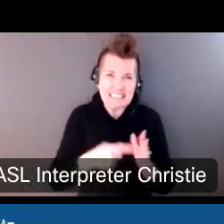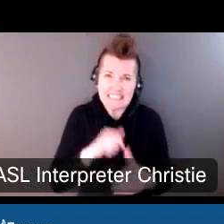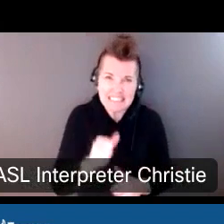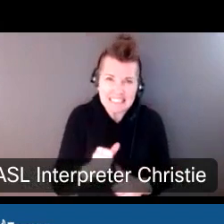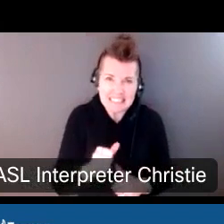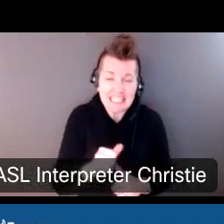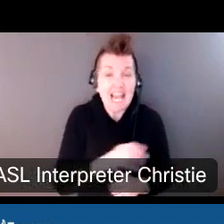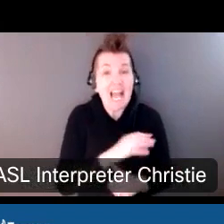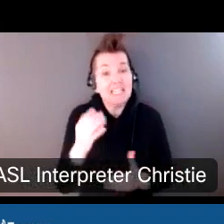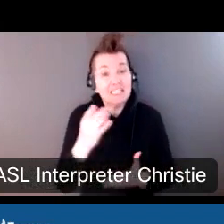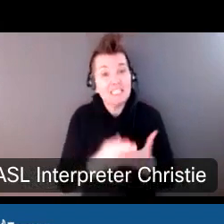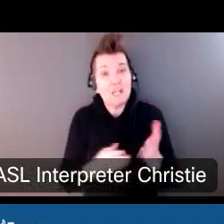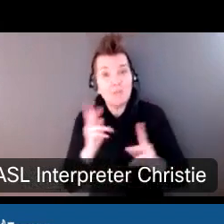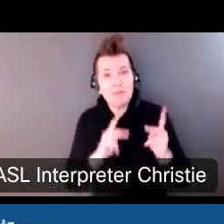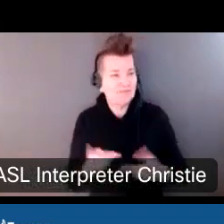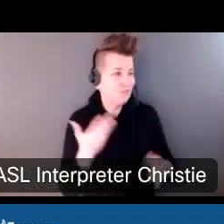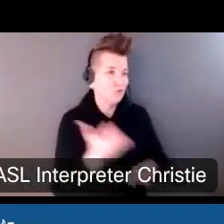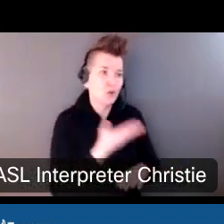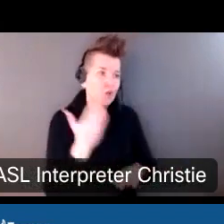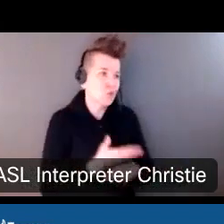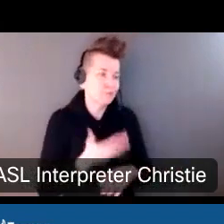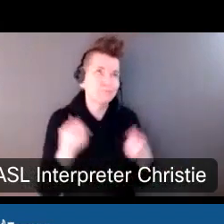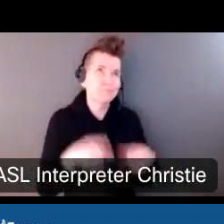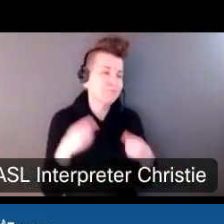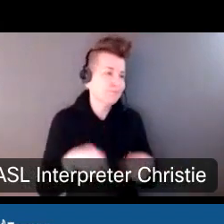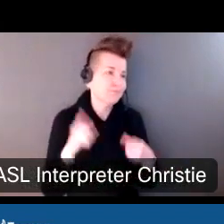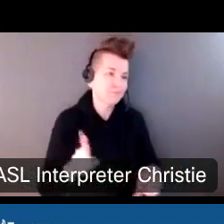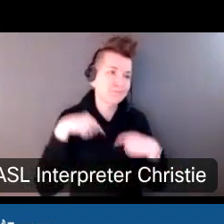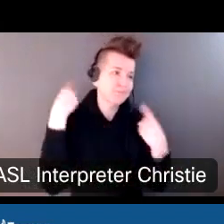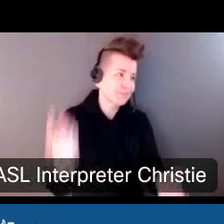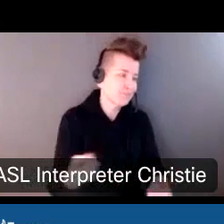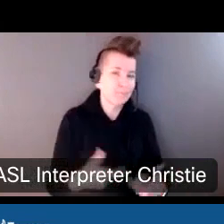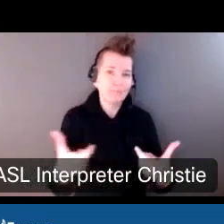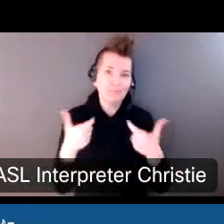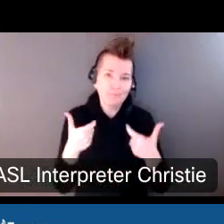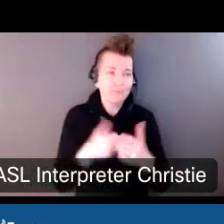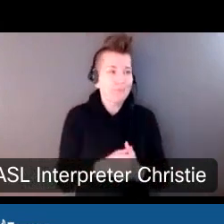Sidewalks are always blocked. There's cranes, trucks, asphalt, cement.